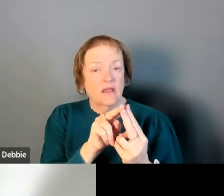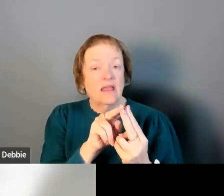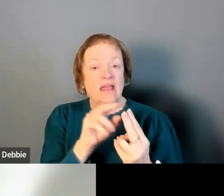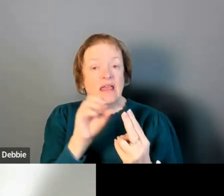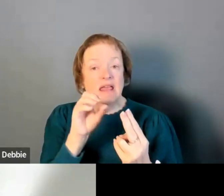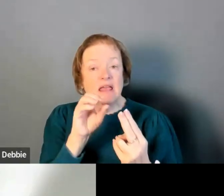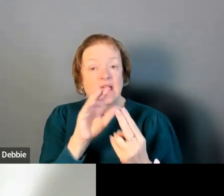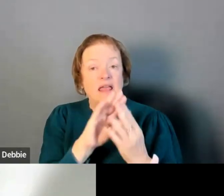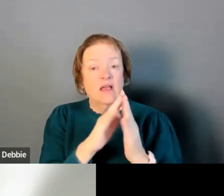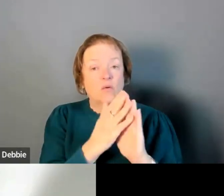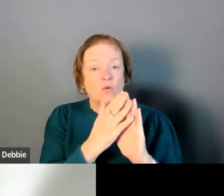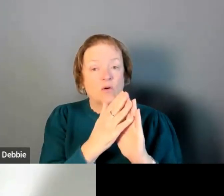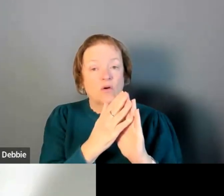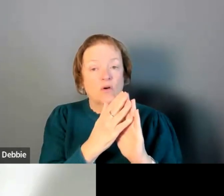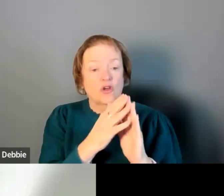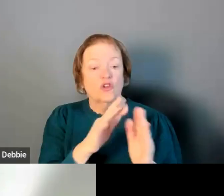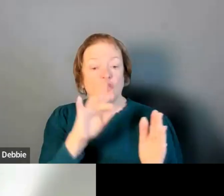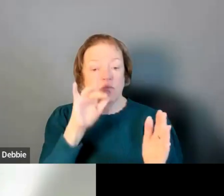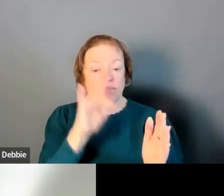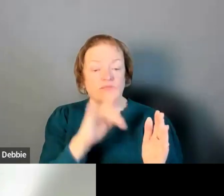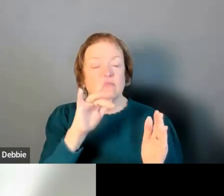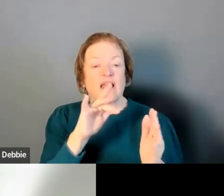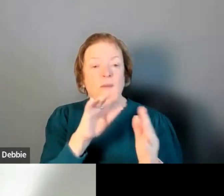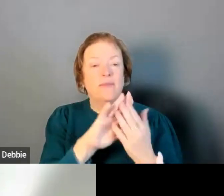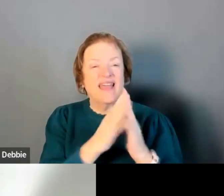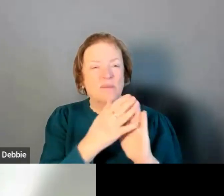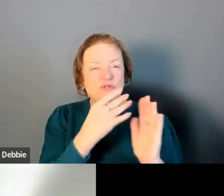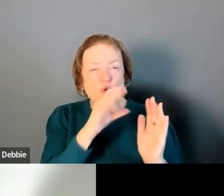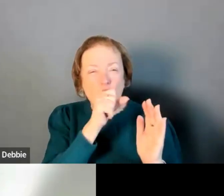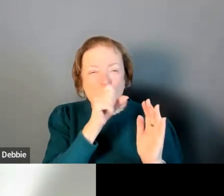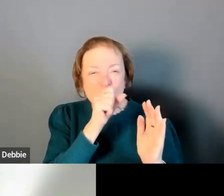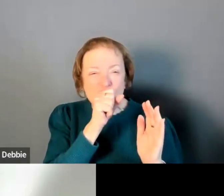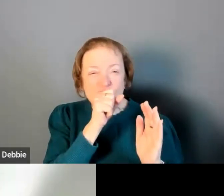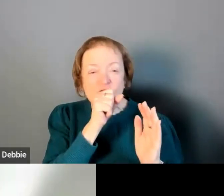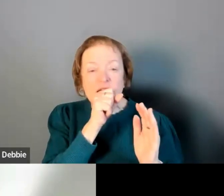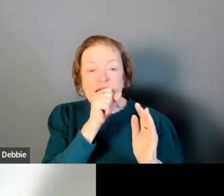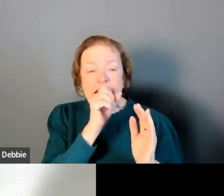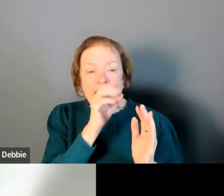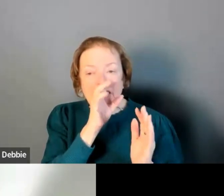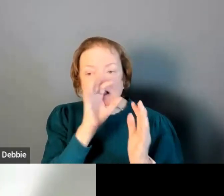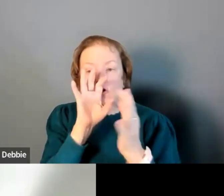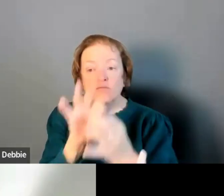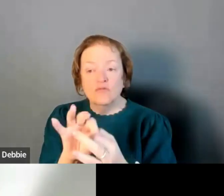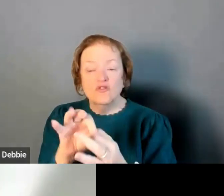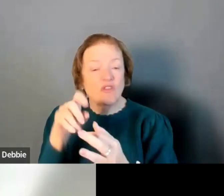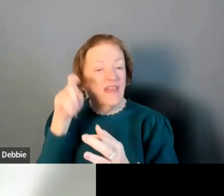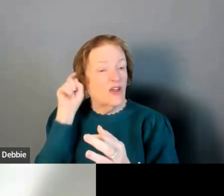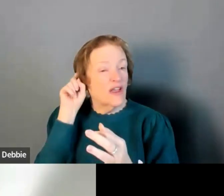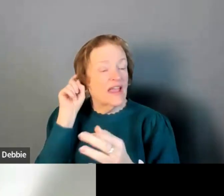Sorry. You're going to orange, you are going to pair it to those hearing aids. And that teacher's going to put that on, and they are going to go and mind their business,